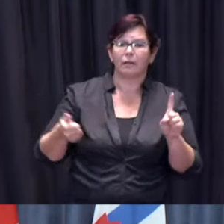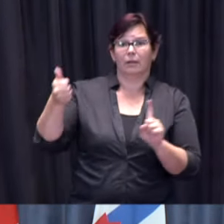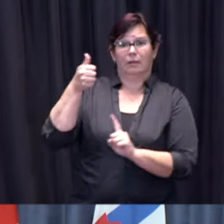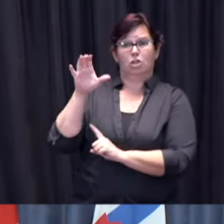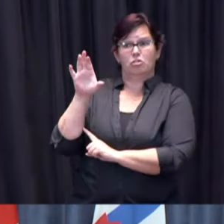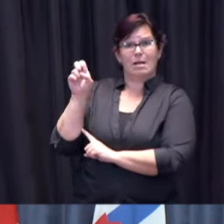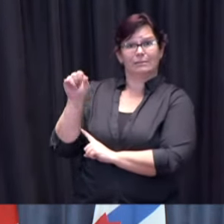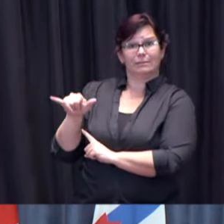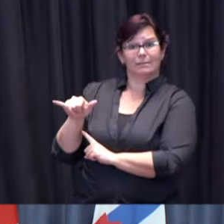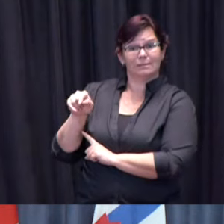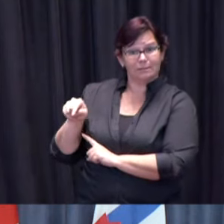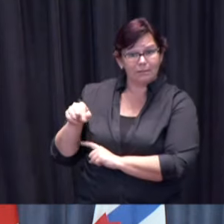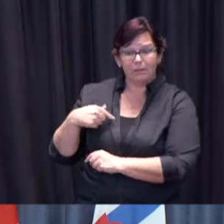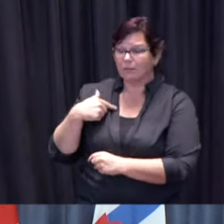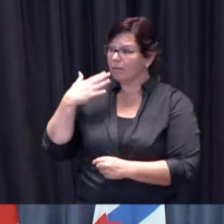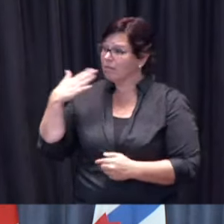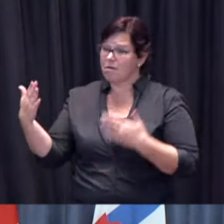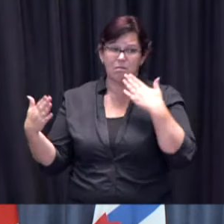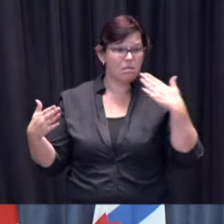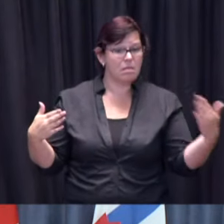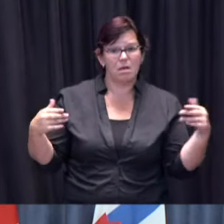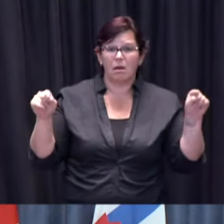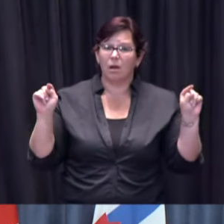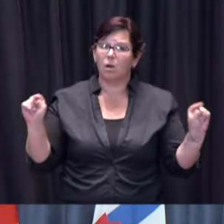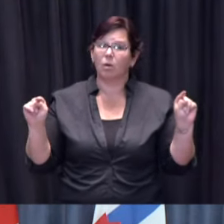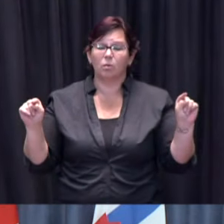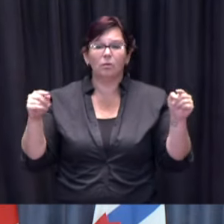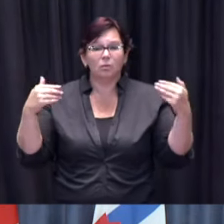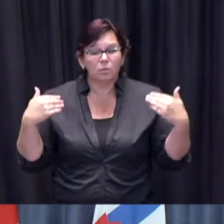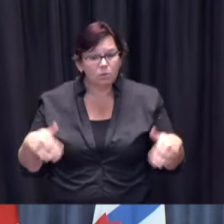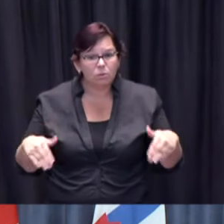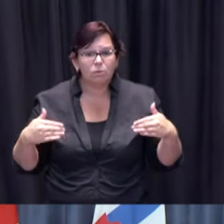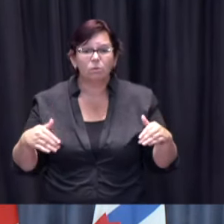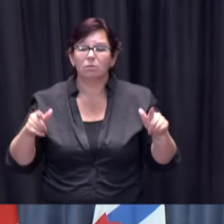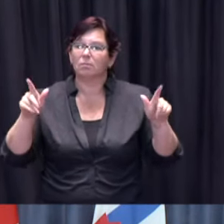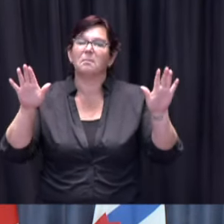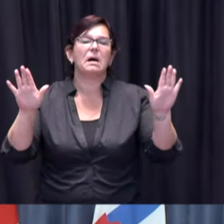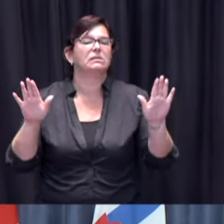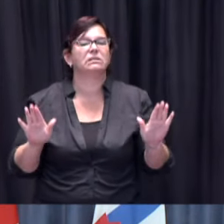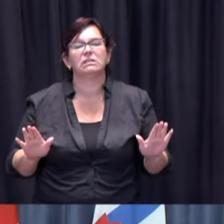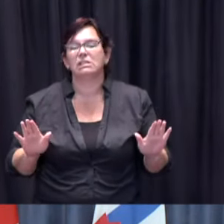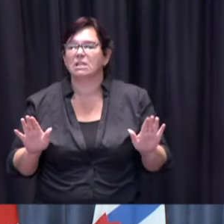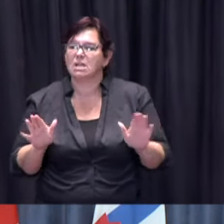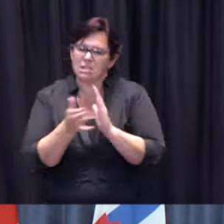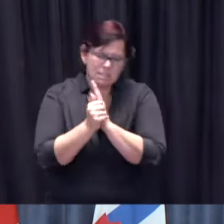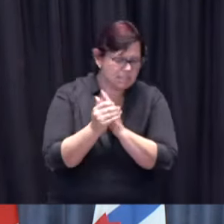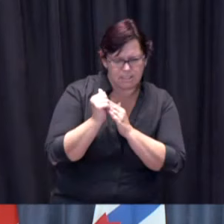Thank you both for the amazing leadership that we provide to the City of Toronto.